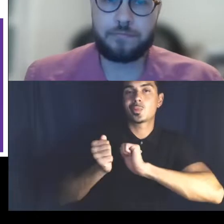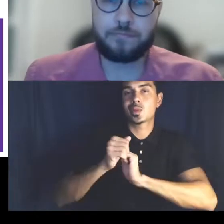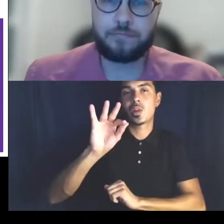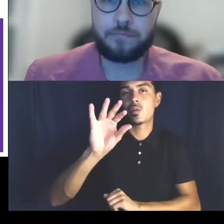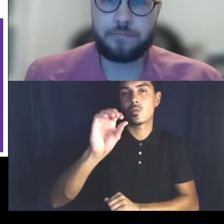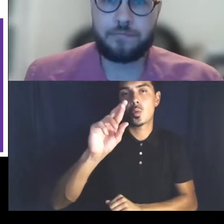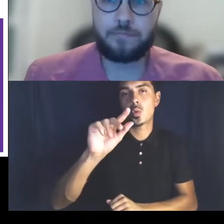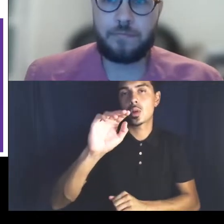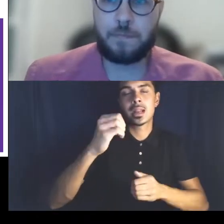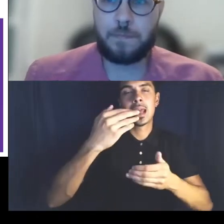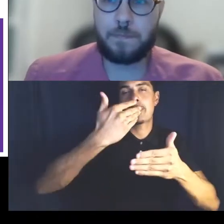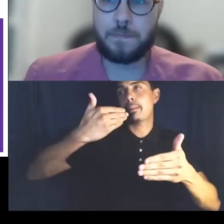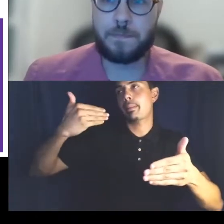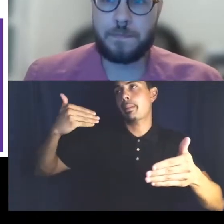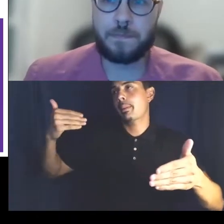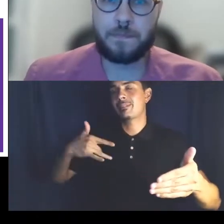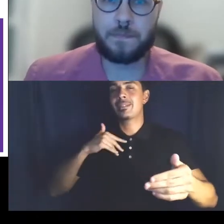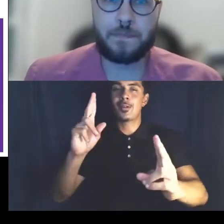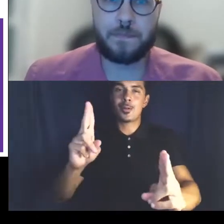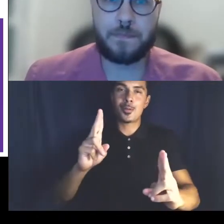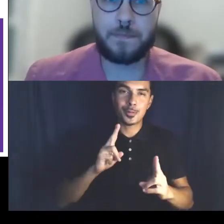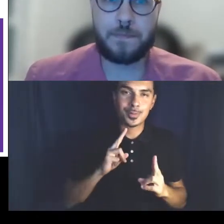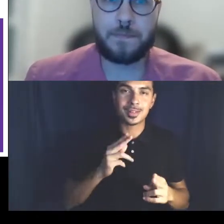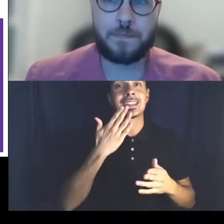and thank y'all for spending time with us.